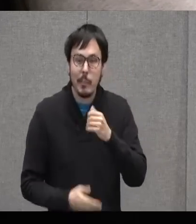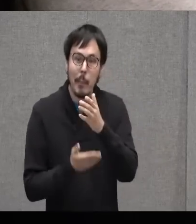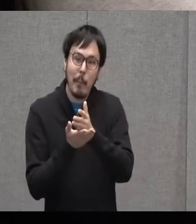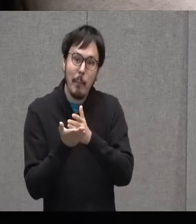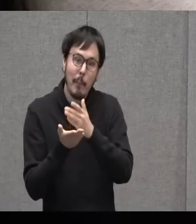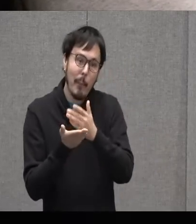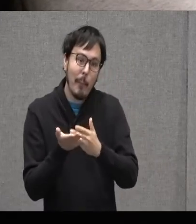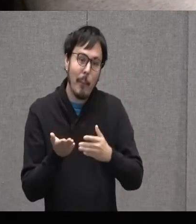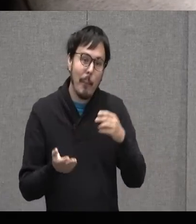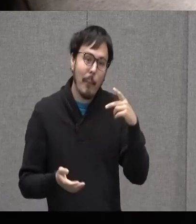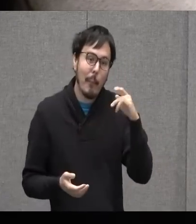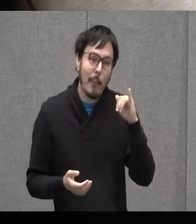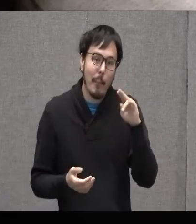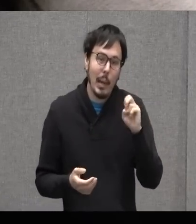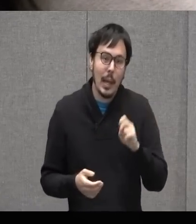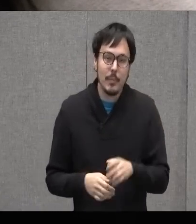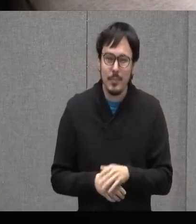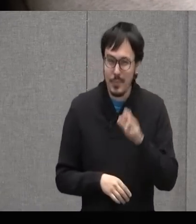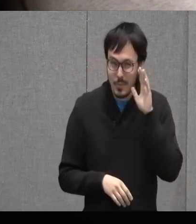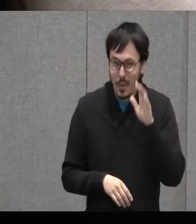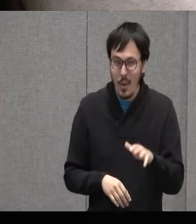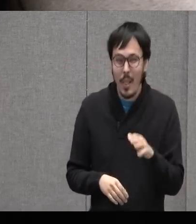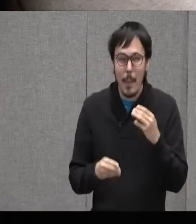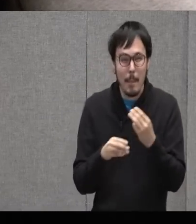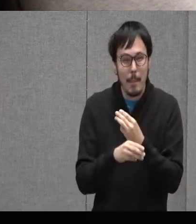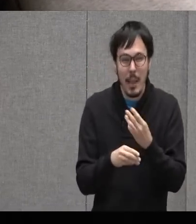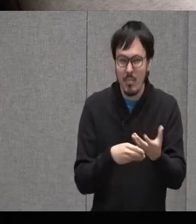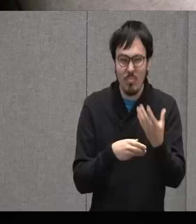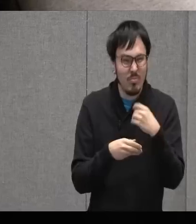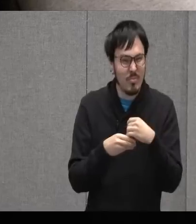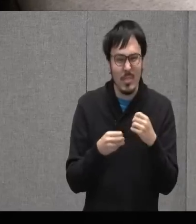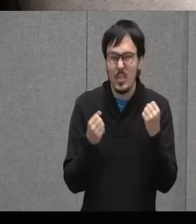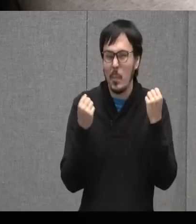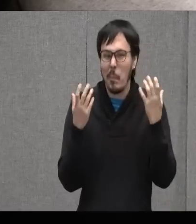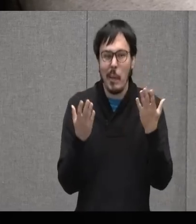You know, math is part of so many things I already love.